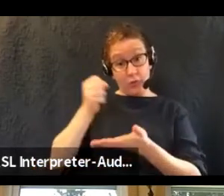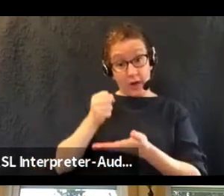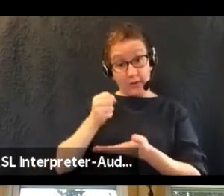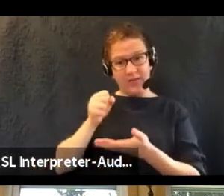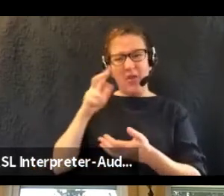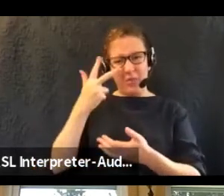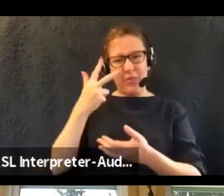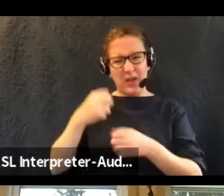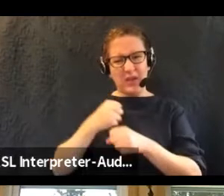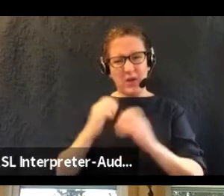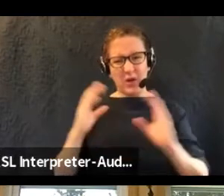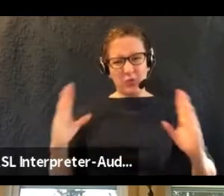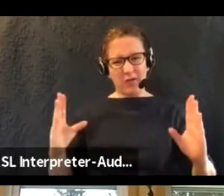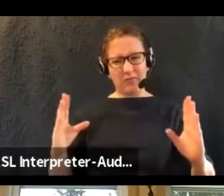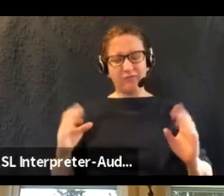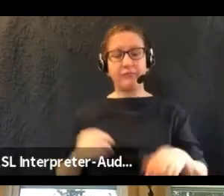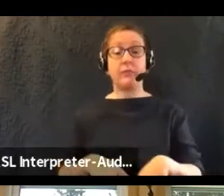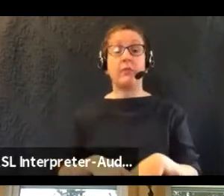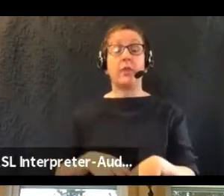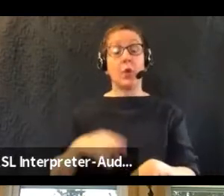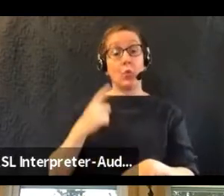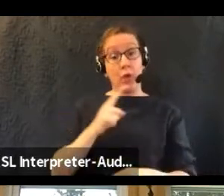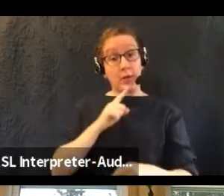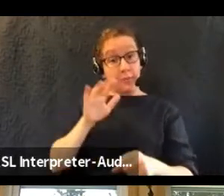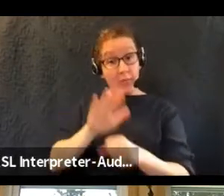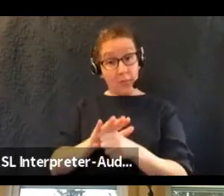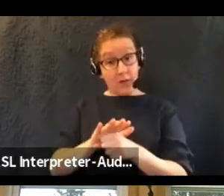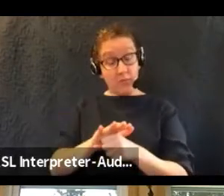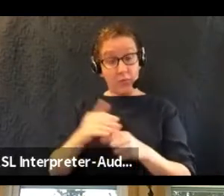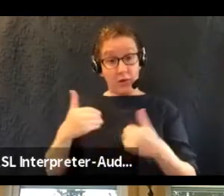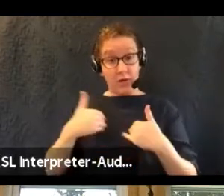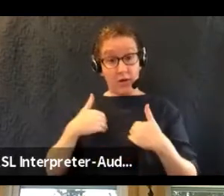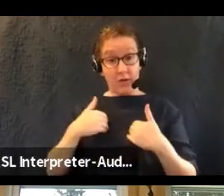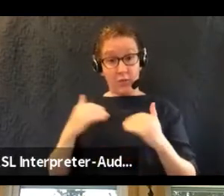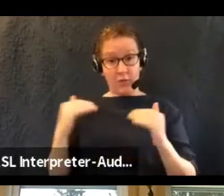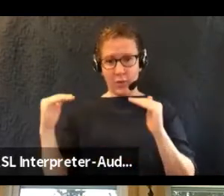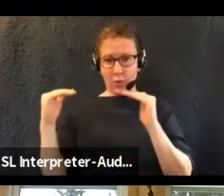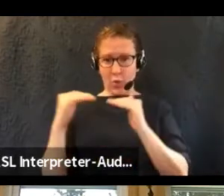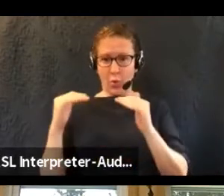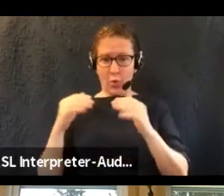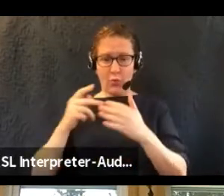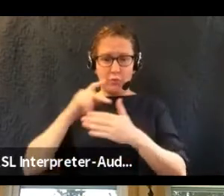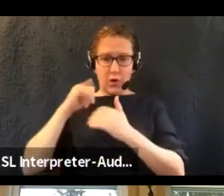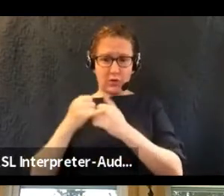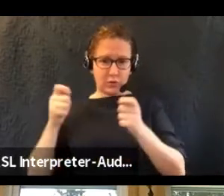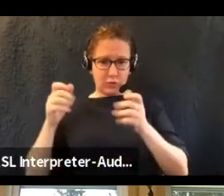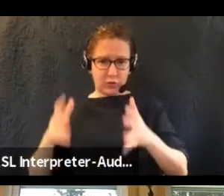commitments that I had with the Co-Project Director in the University of Minnesota's